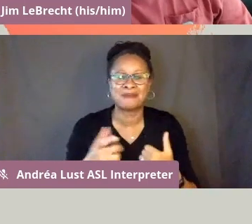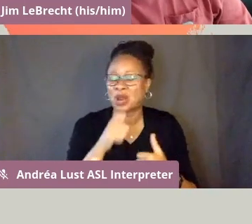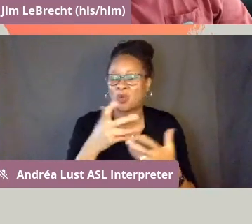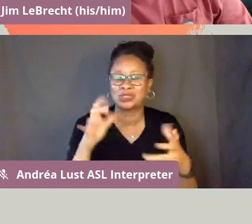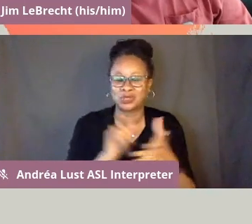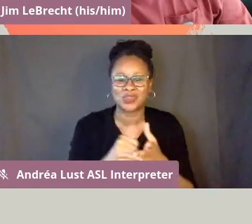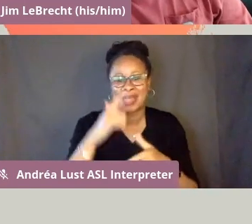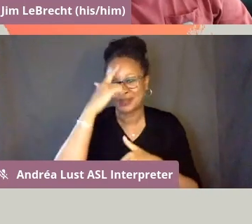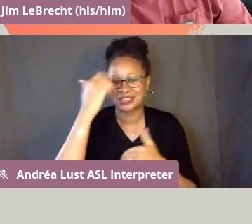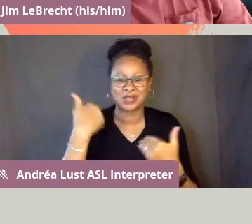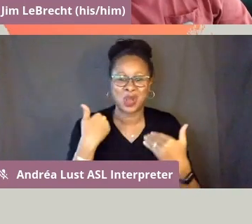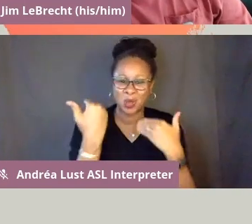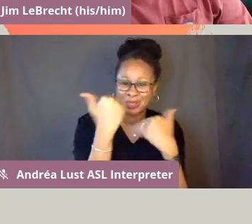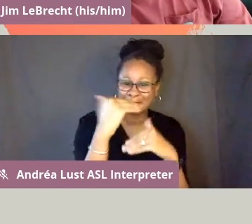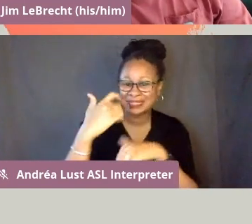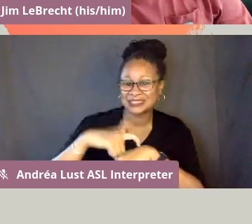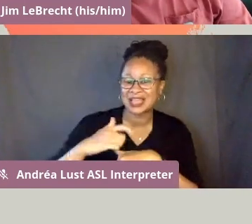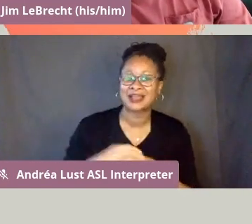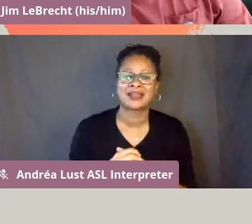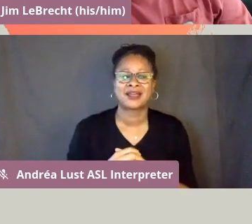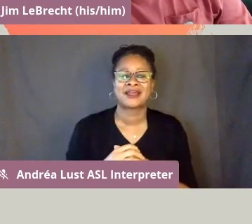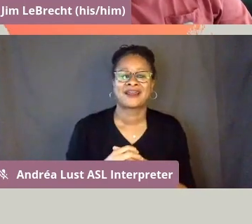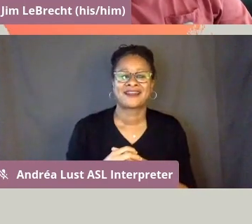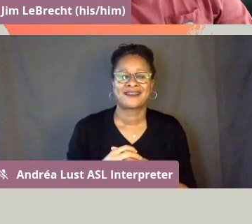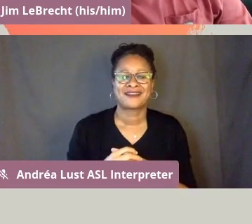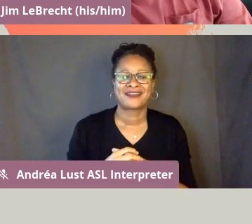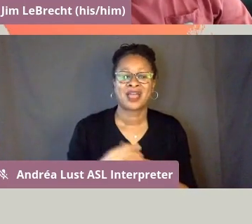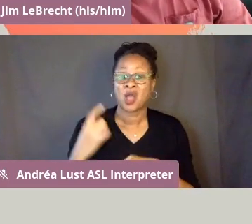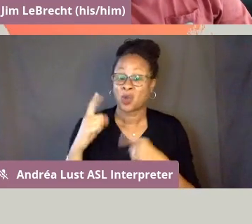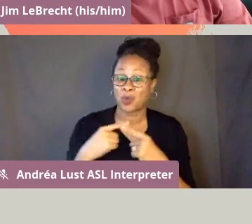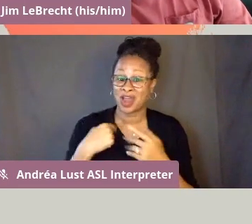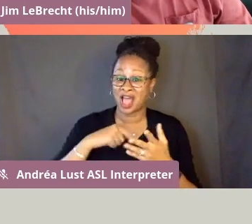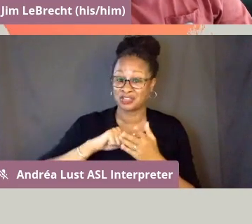everybody else needs to talk. But, you know, when I start to write description,